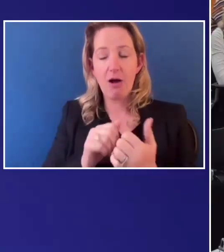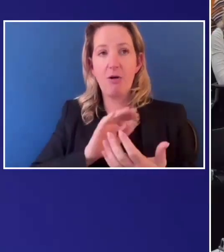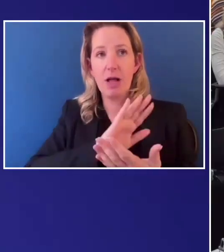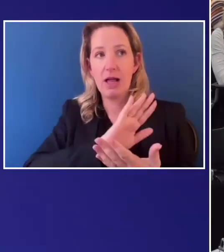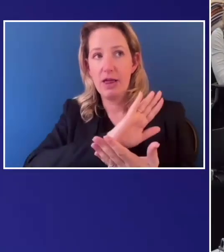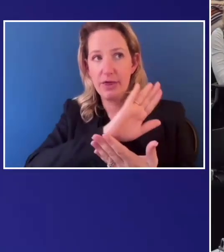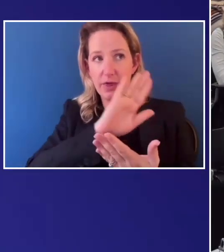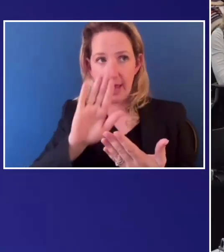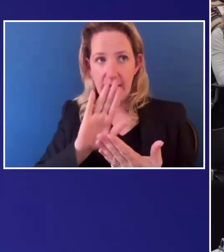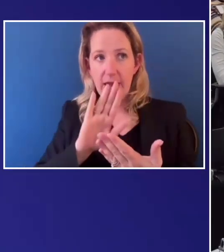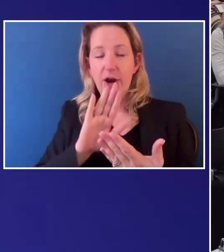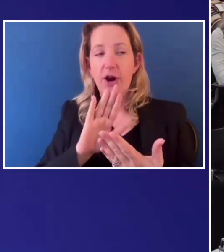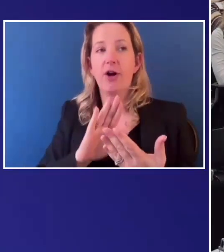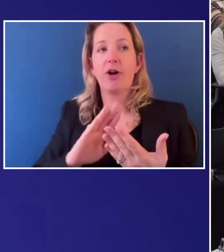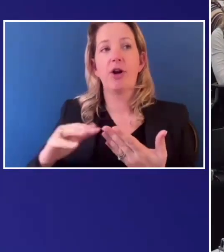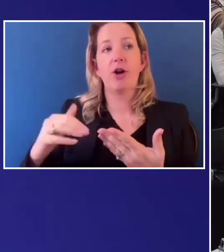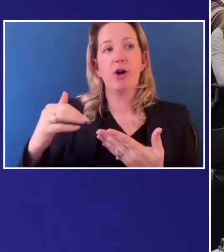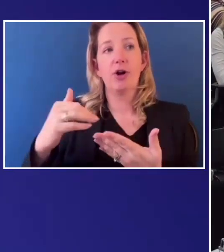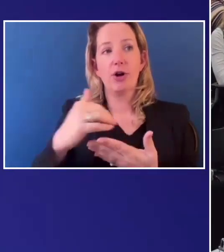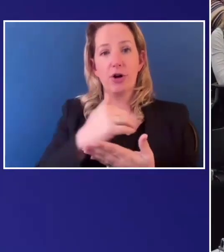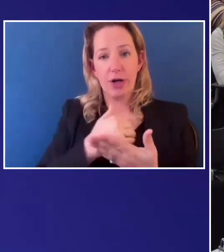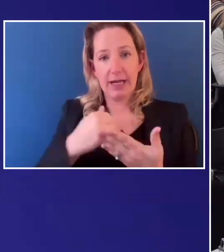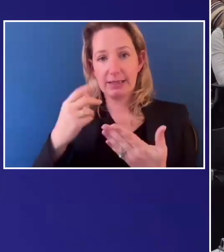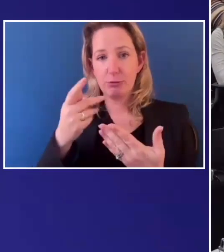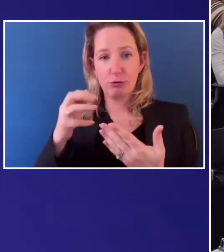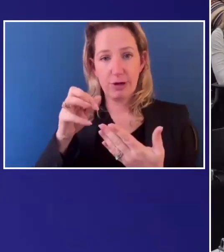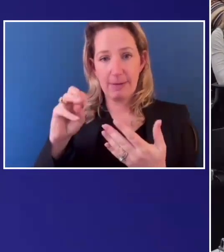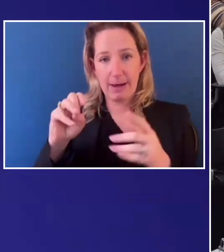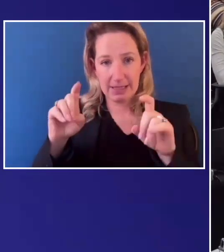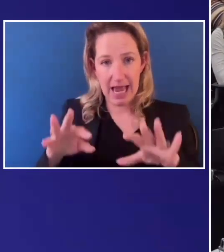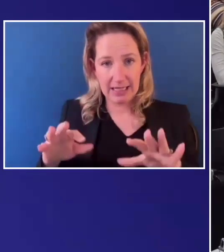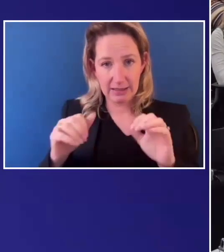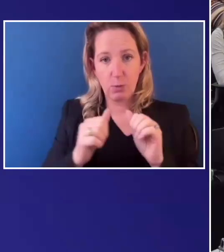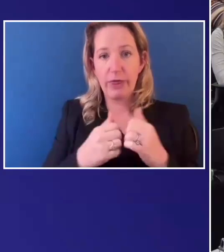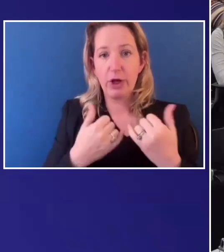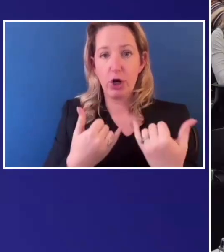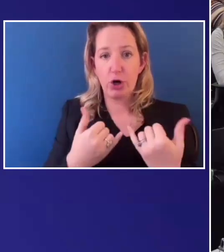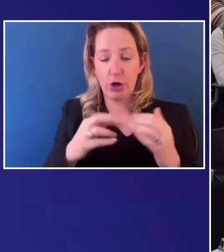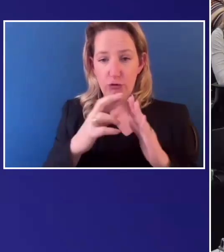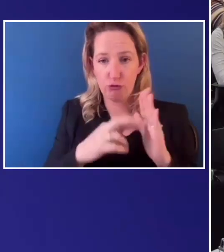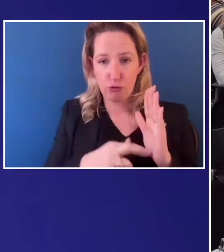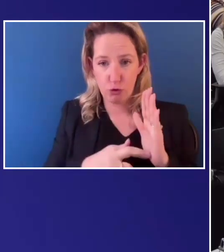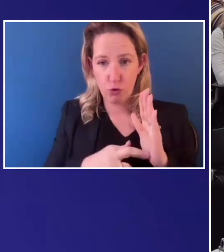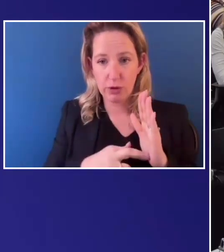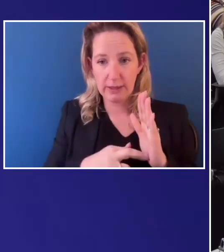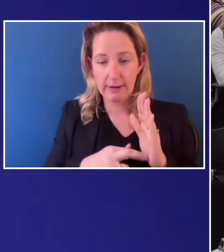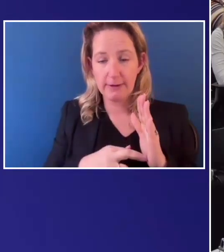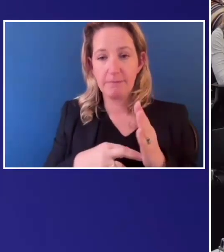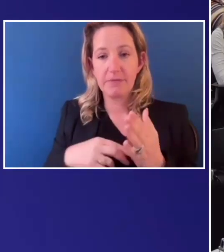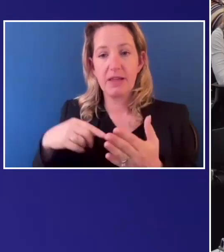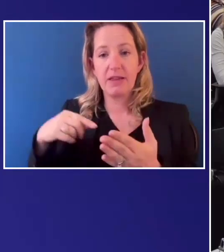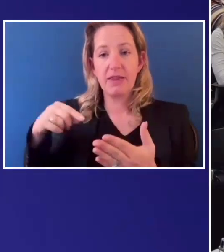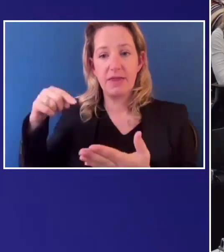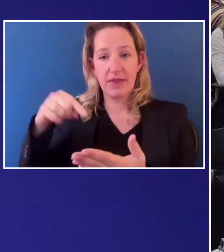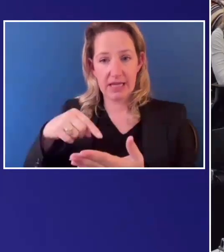test is oriented under the current rules, this is actually significantly more lenient